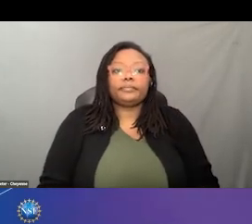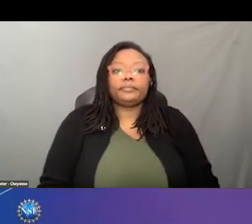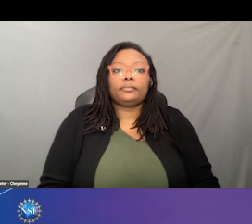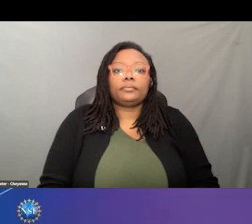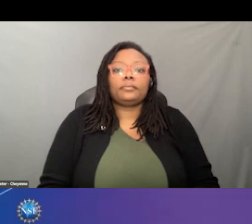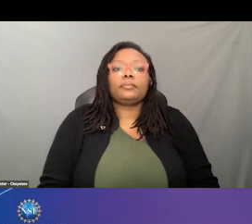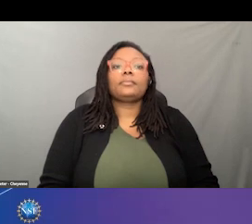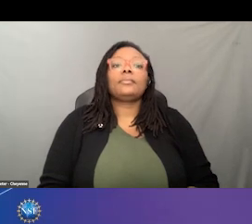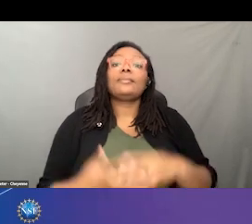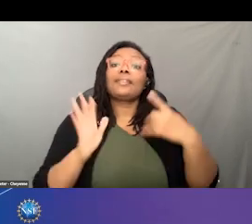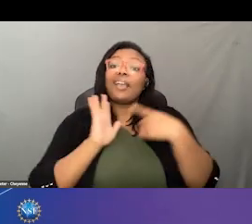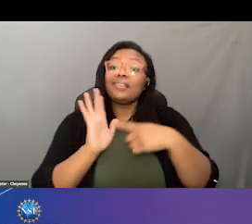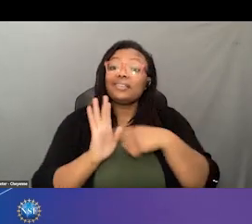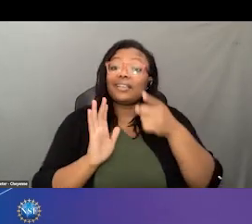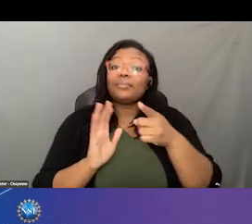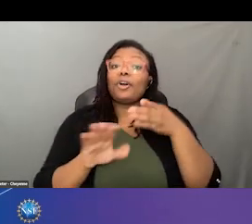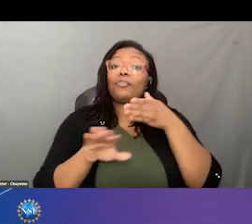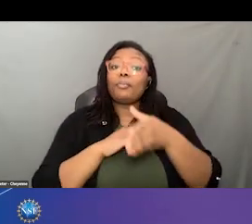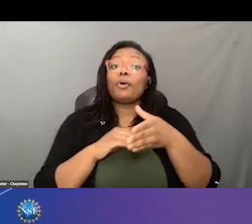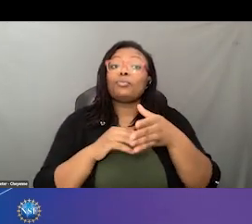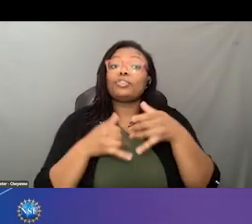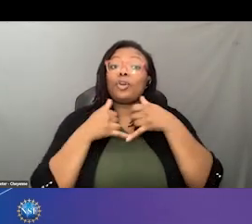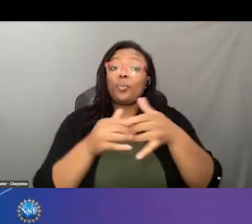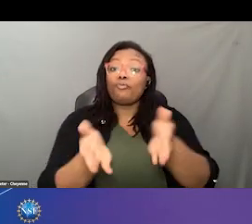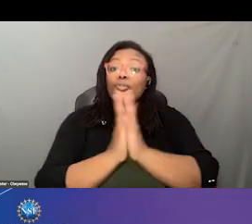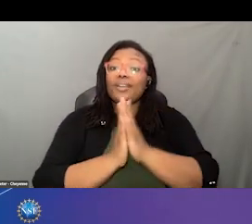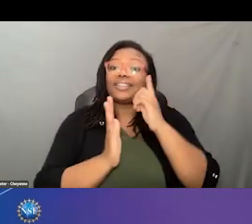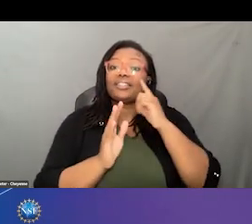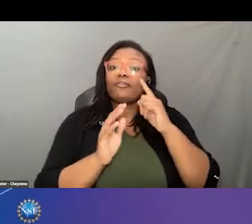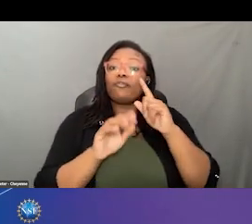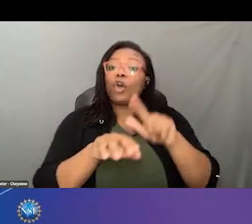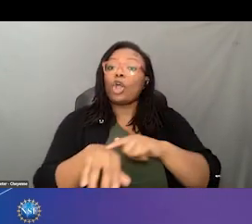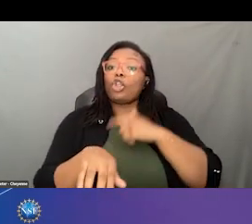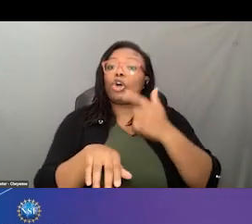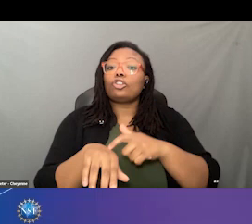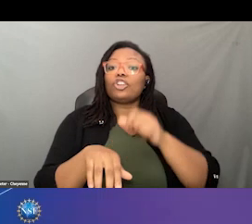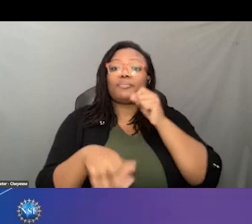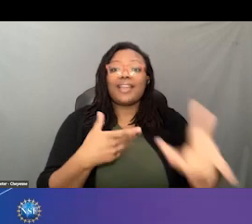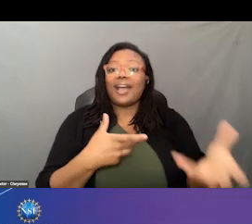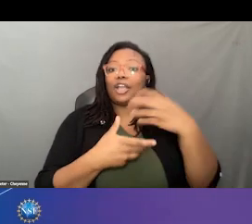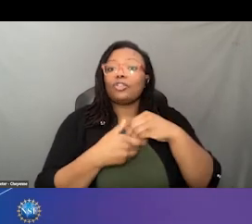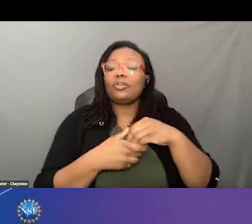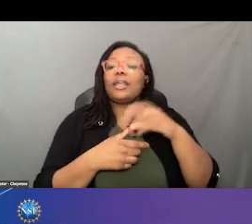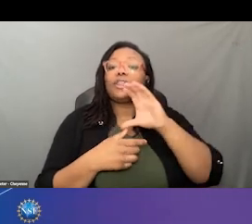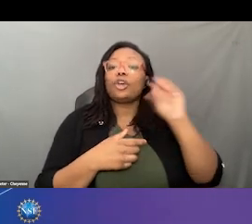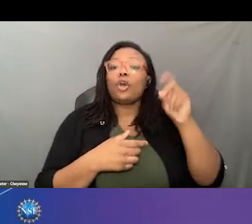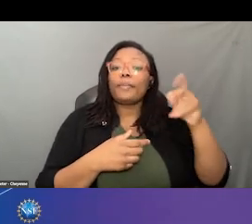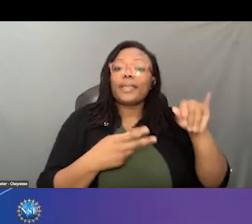Okay. One example of a post-award request, and this is for long-term disengagement of the PI or co-PI.